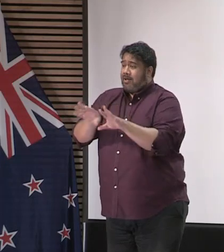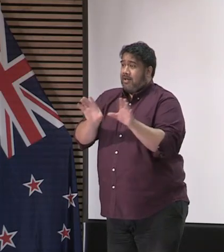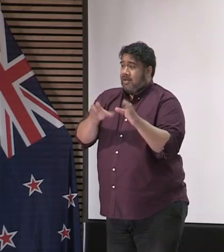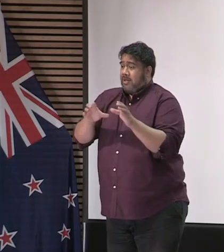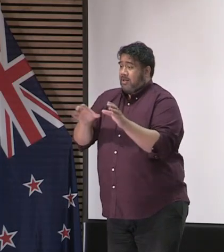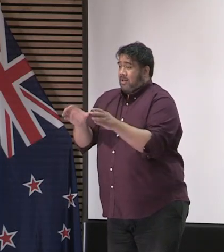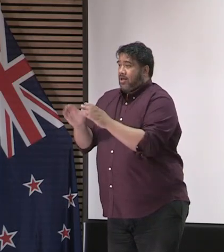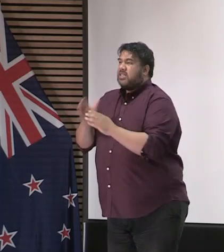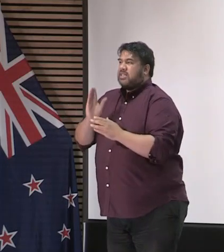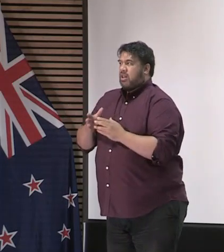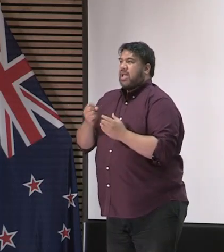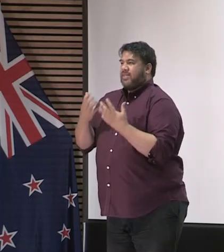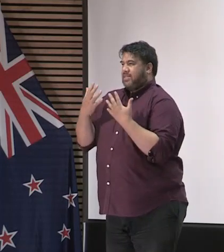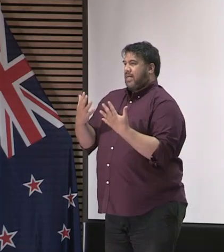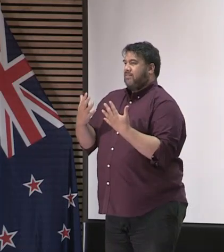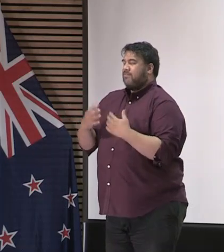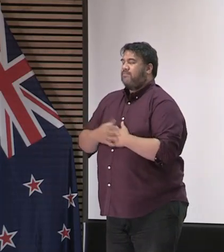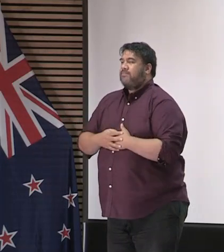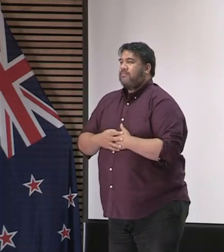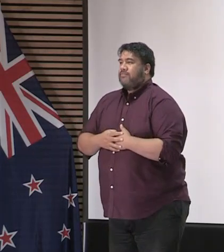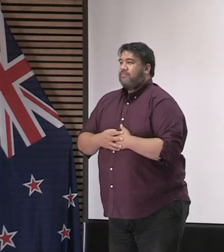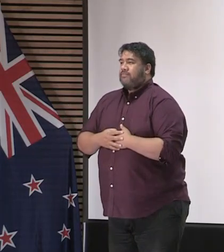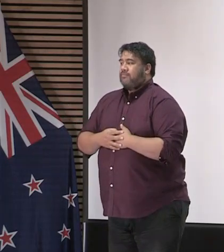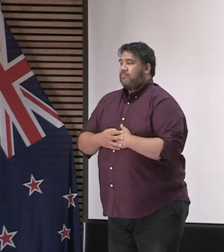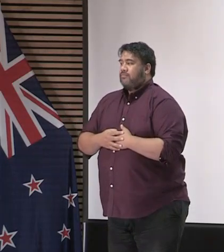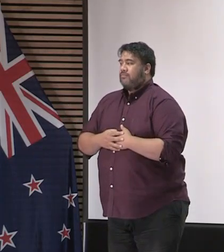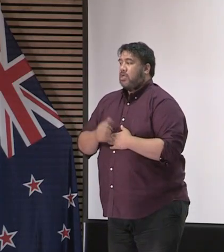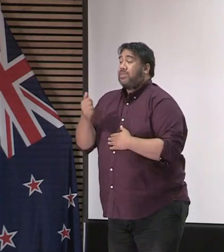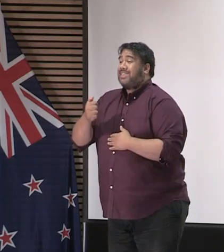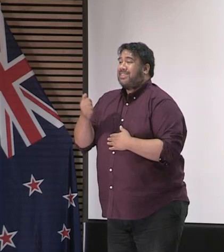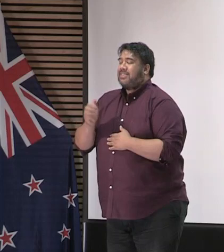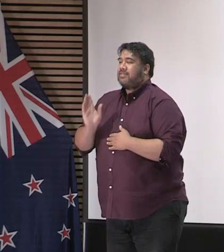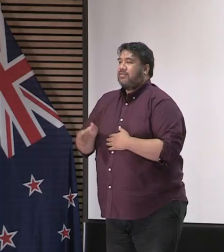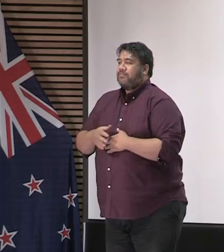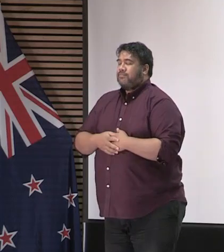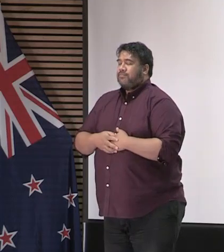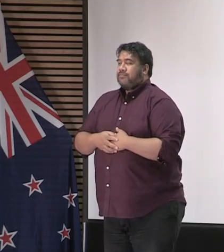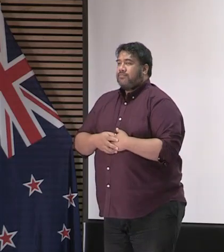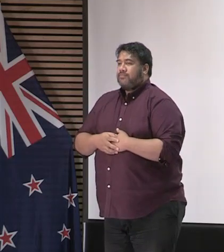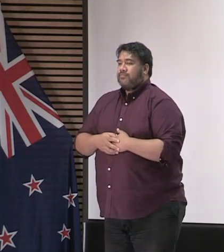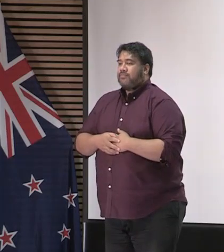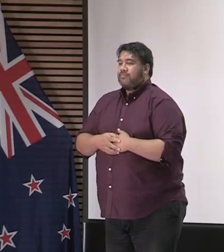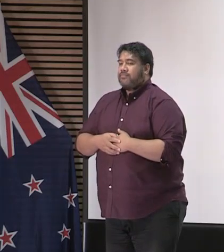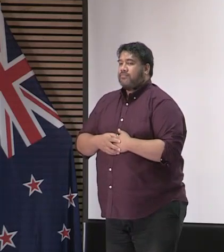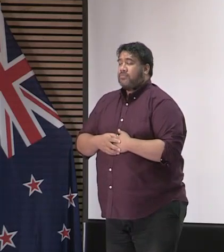that is clusters of at least 10 or more people. In terms of the cases still under